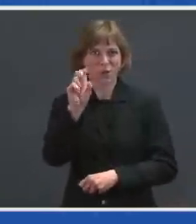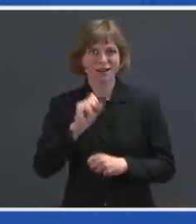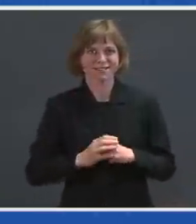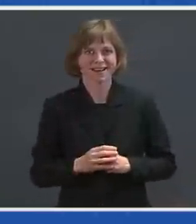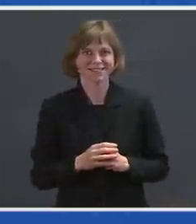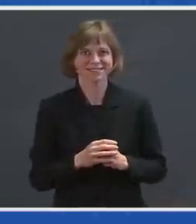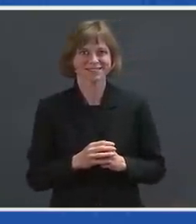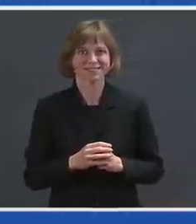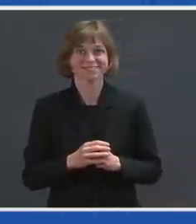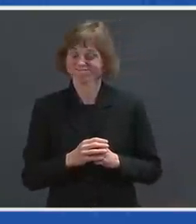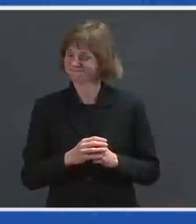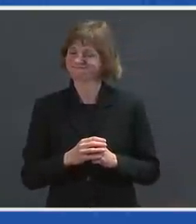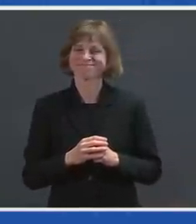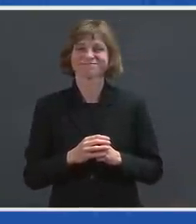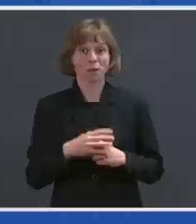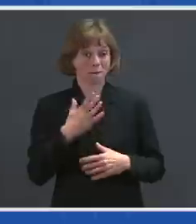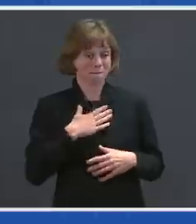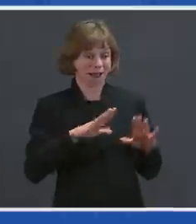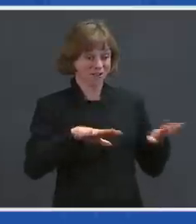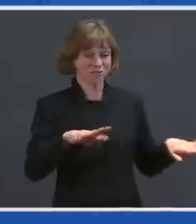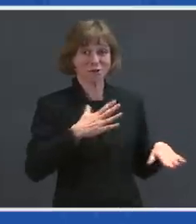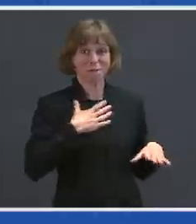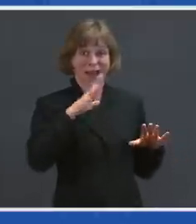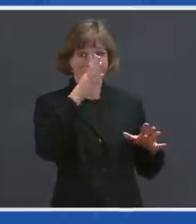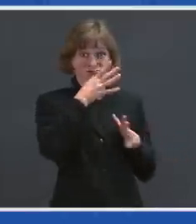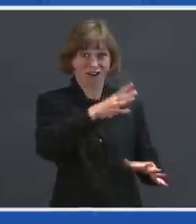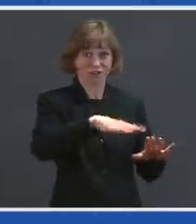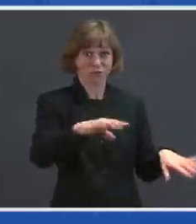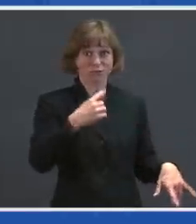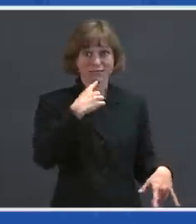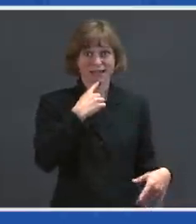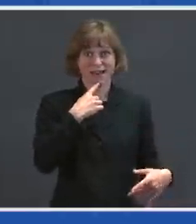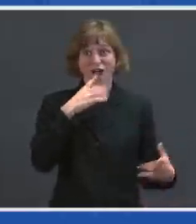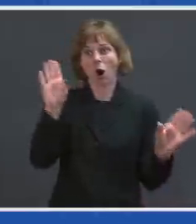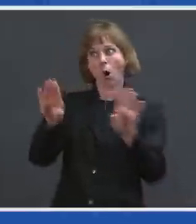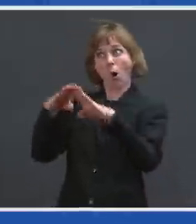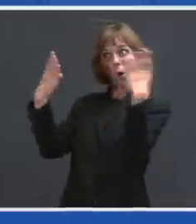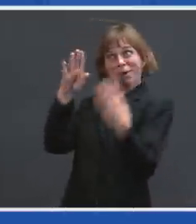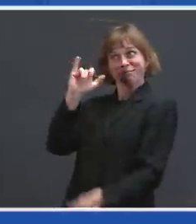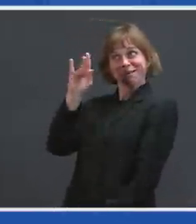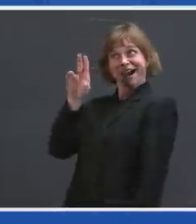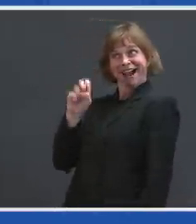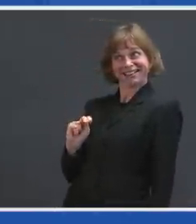as my children and grandchildren would say. Open Biden. Mr. President.